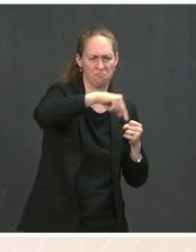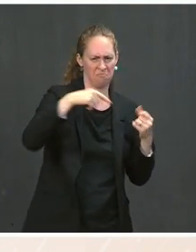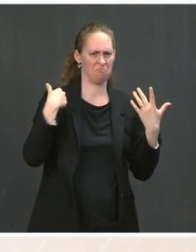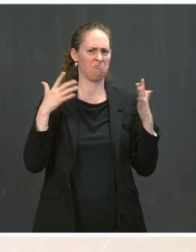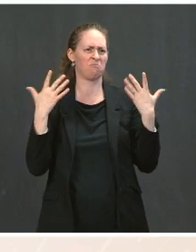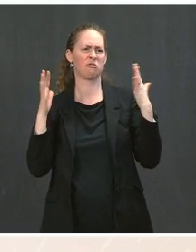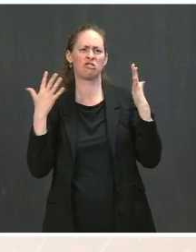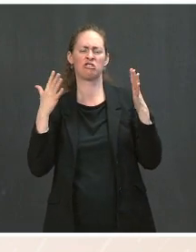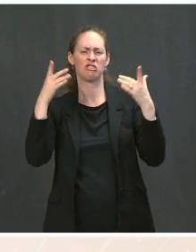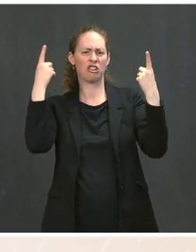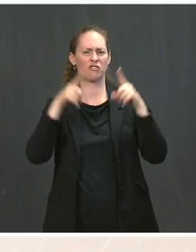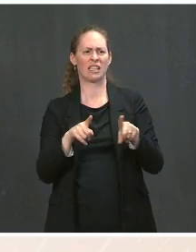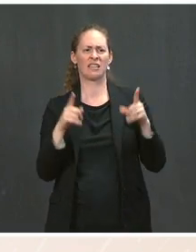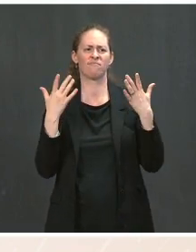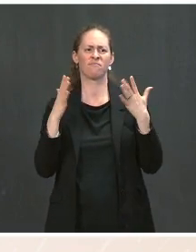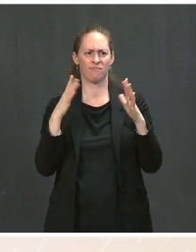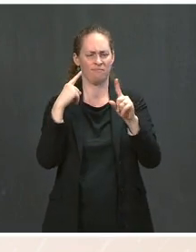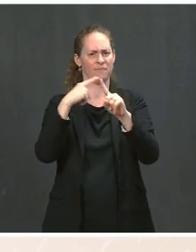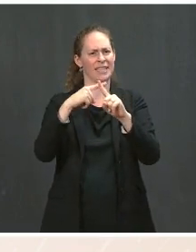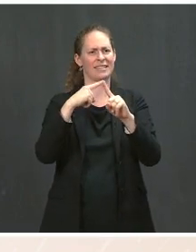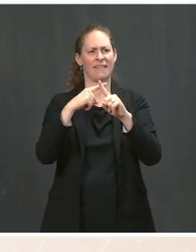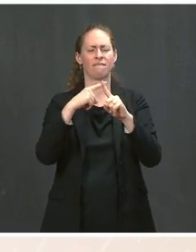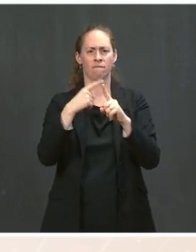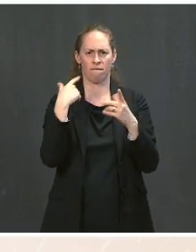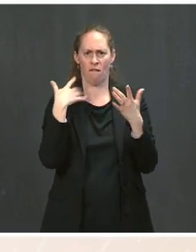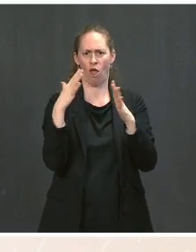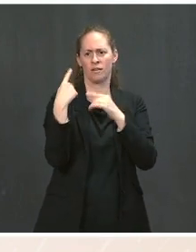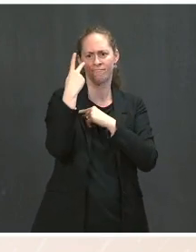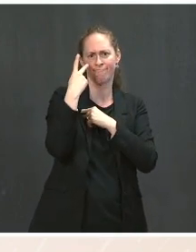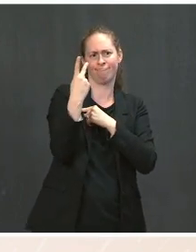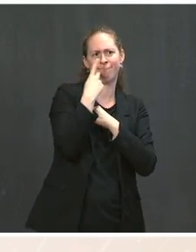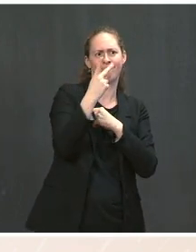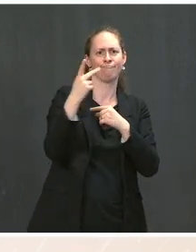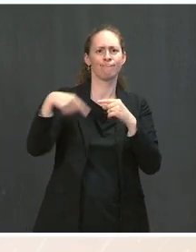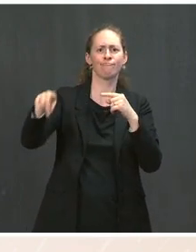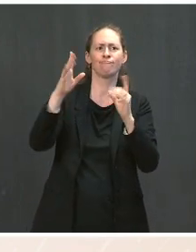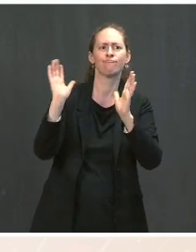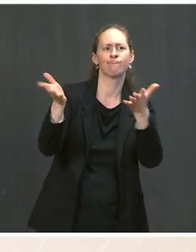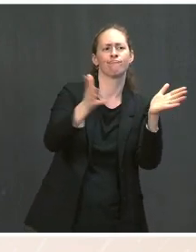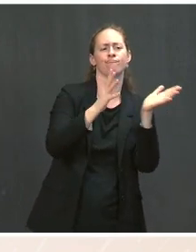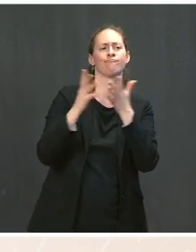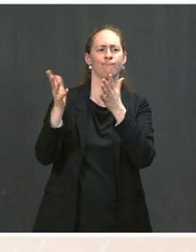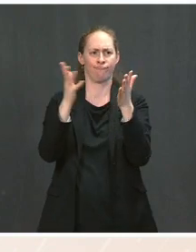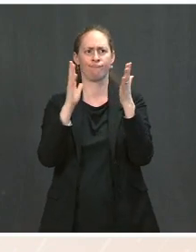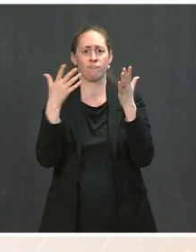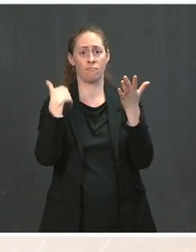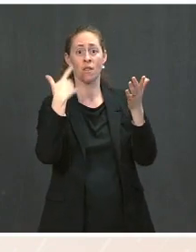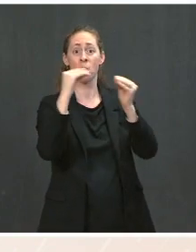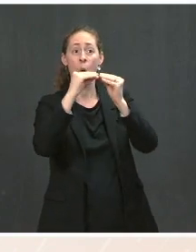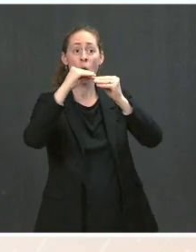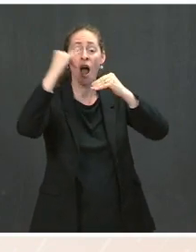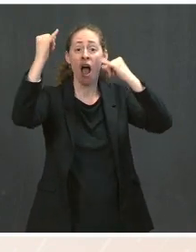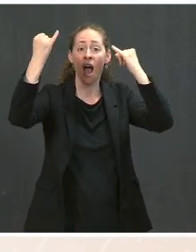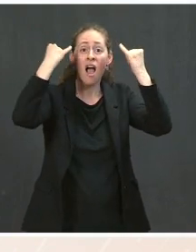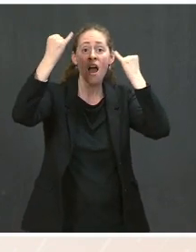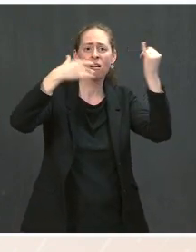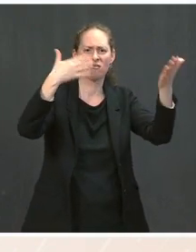by many of the conversations that we've had to date. We look forward to hearing alternate ideas or different ideas as they come forward,